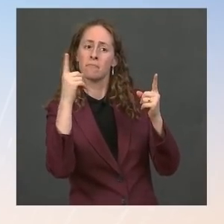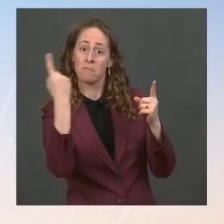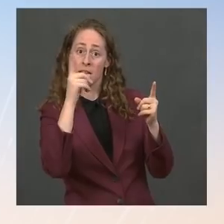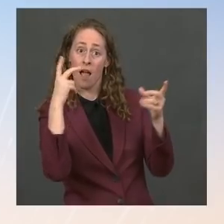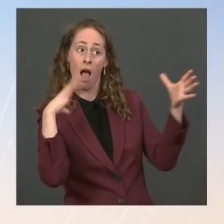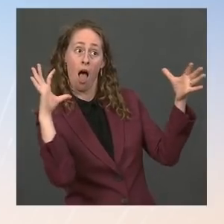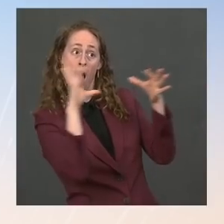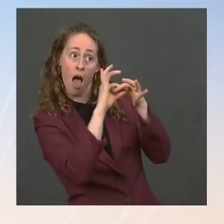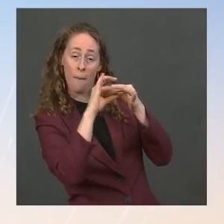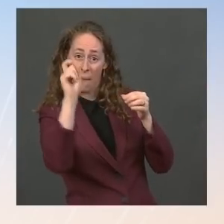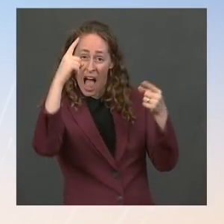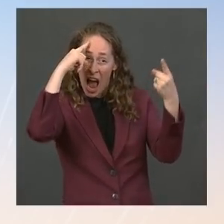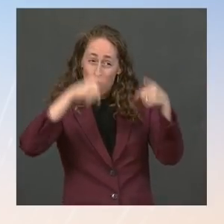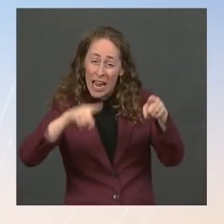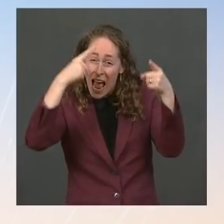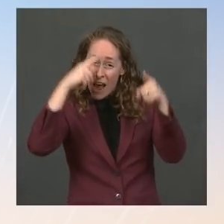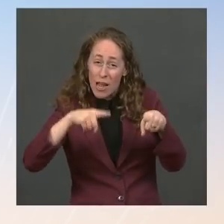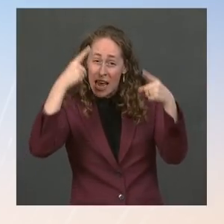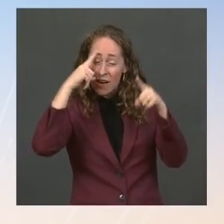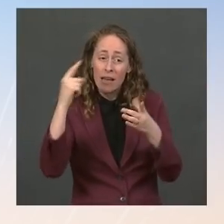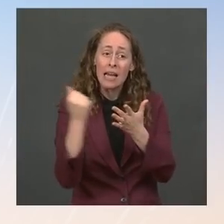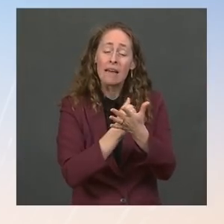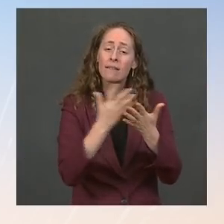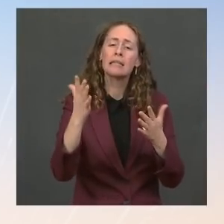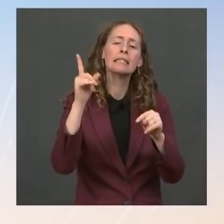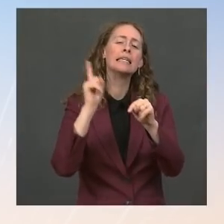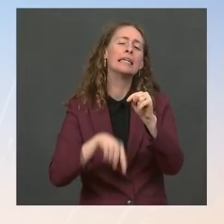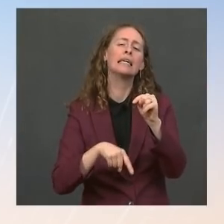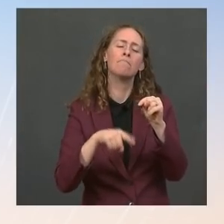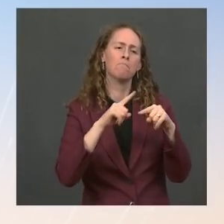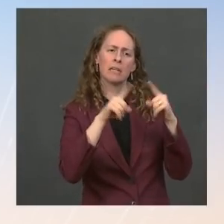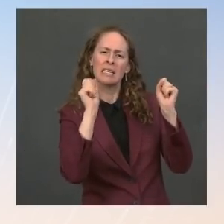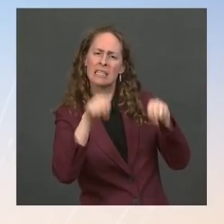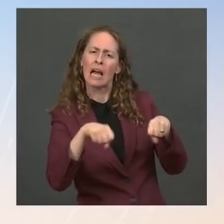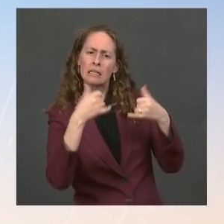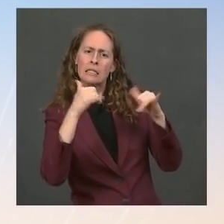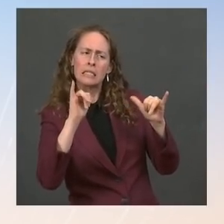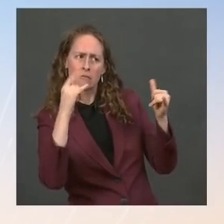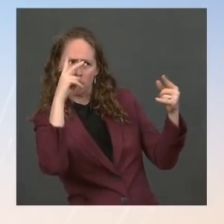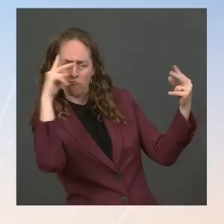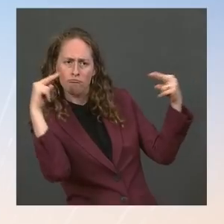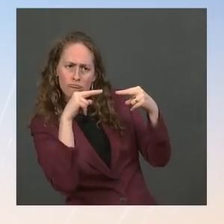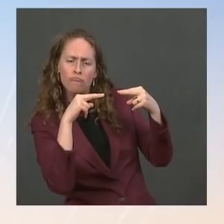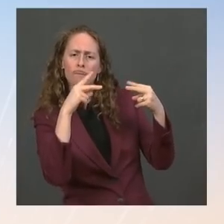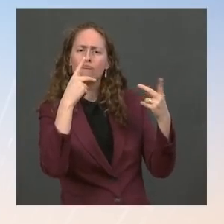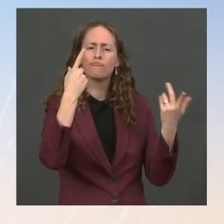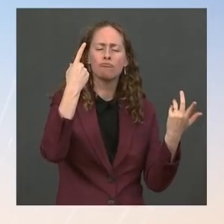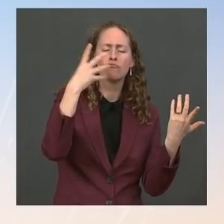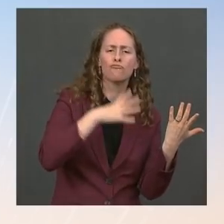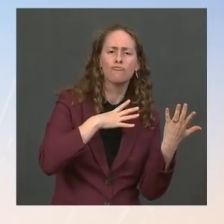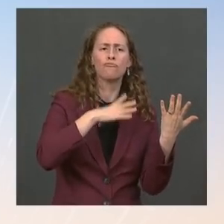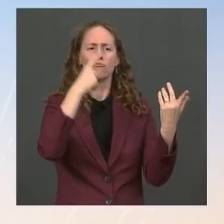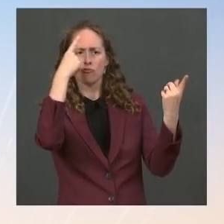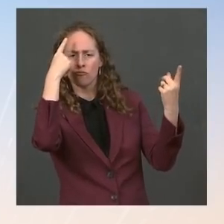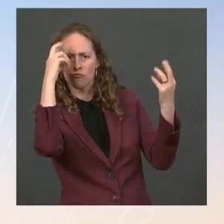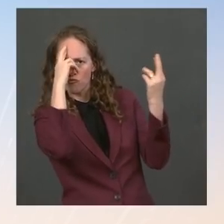and -- partnership. And that has never been and it is not currently. And his -- with the goal, of course,